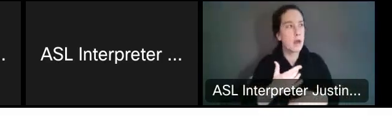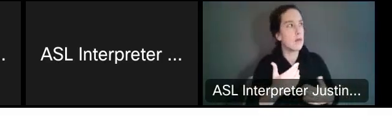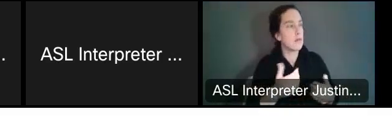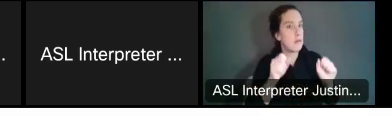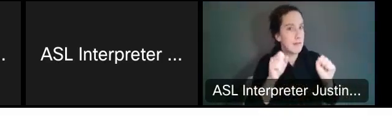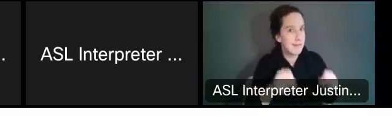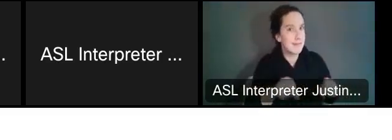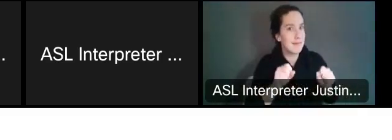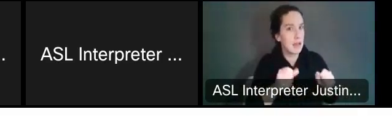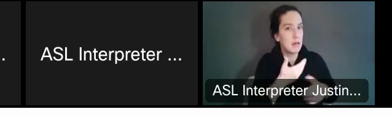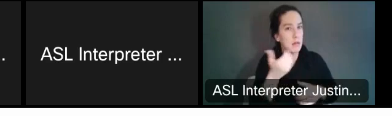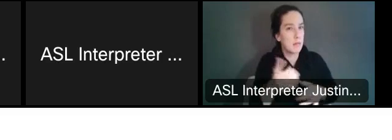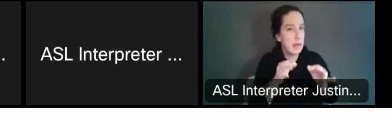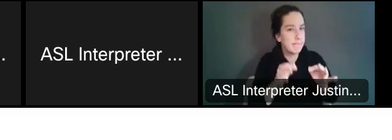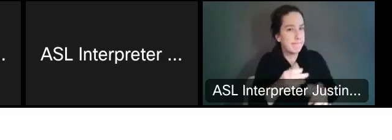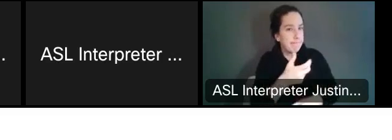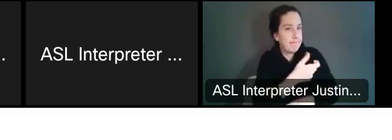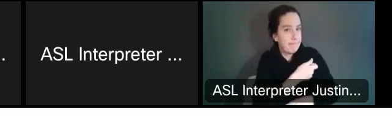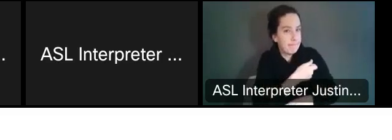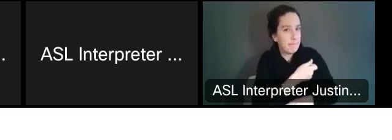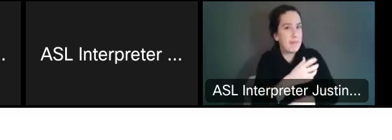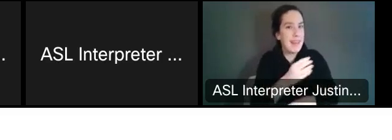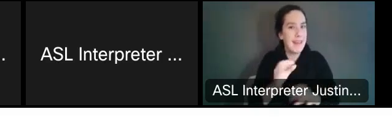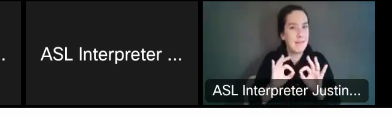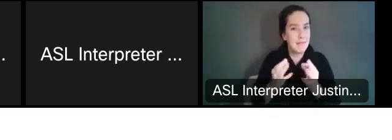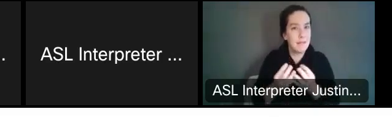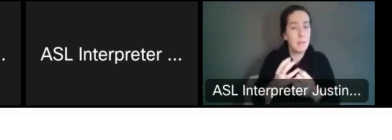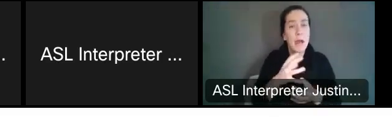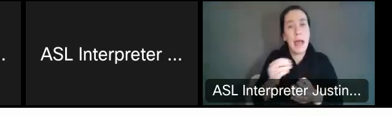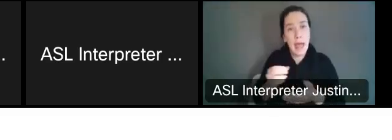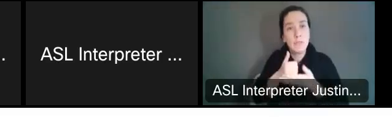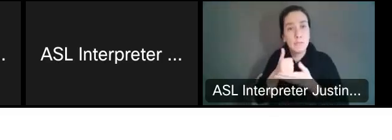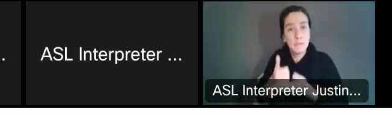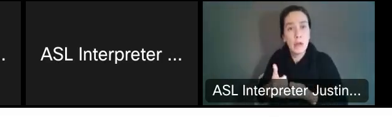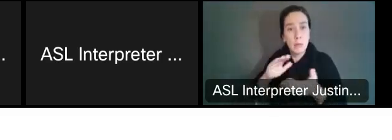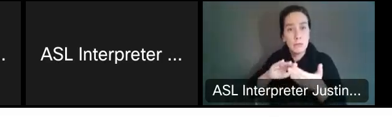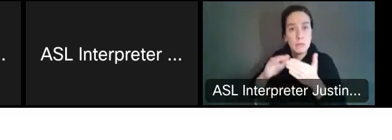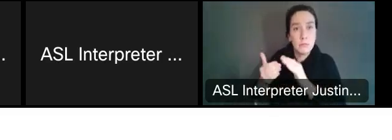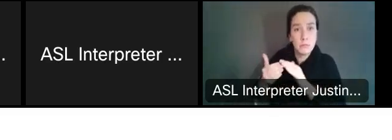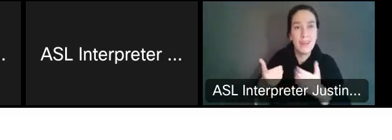Our goal is also to aid community members, so they can have access to covert 19 vaccines.